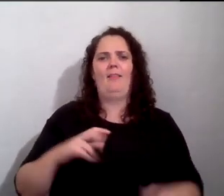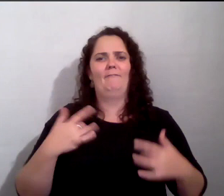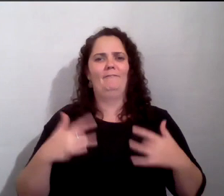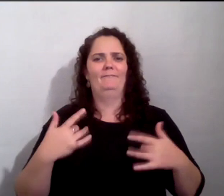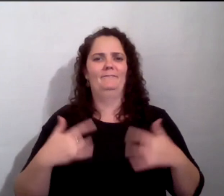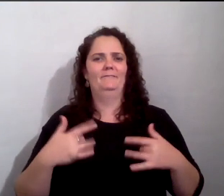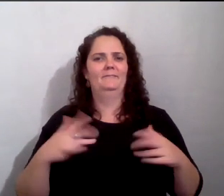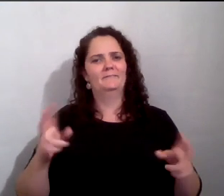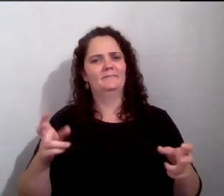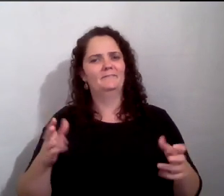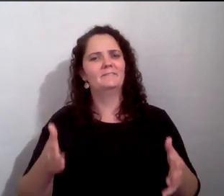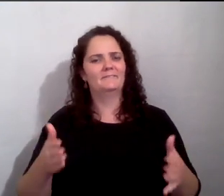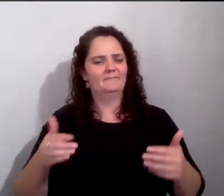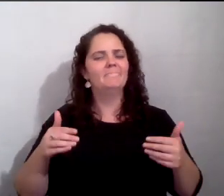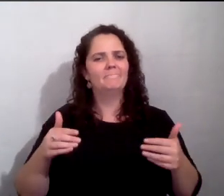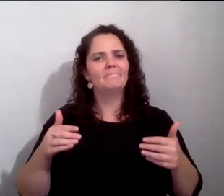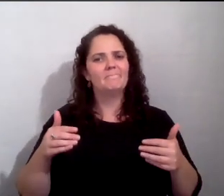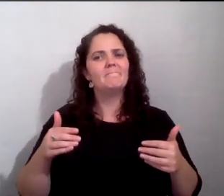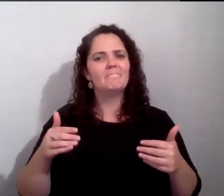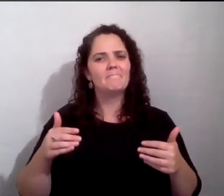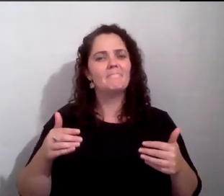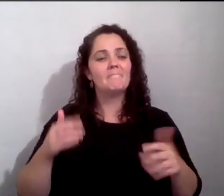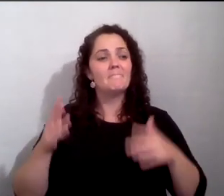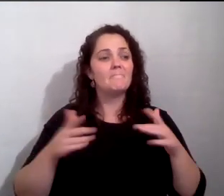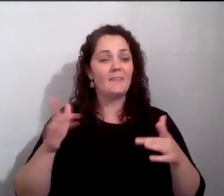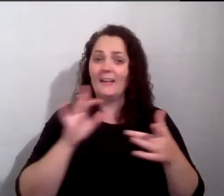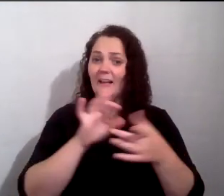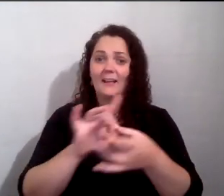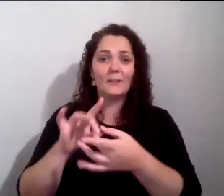within that approach. But I must move on very